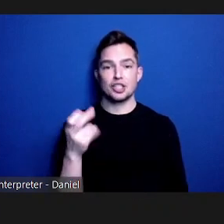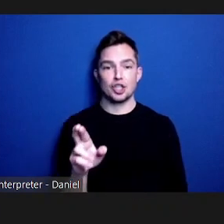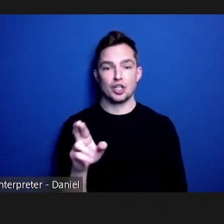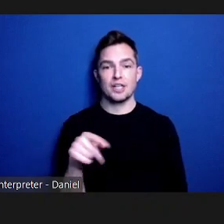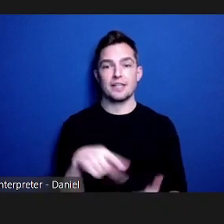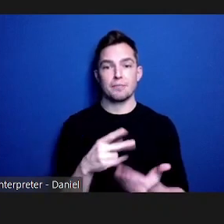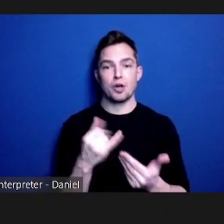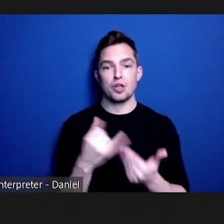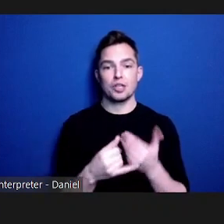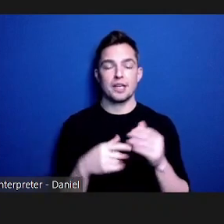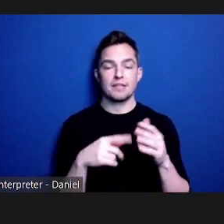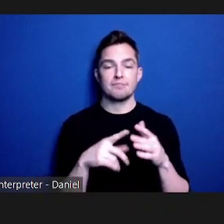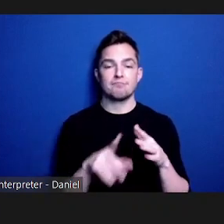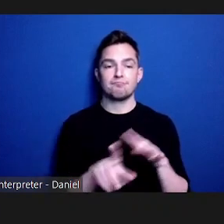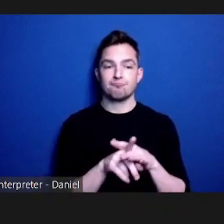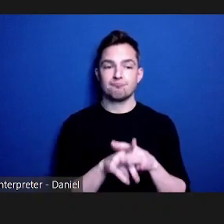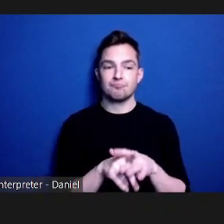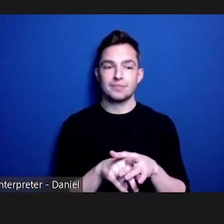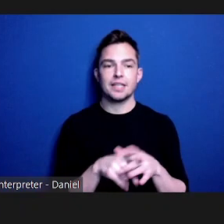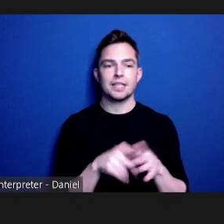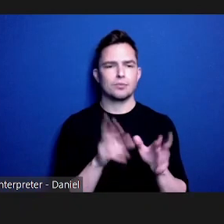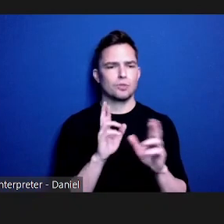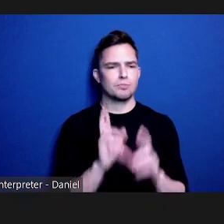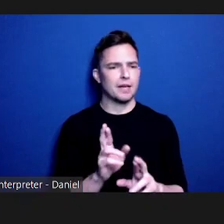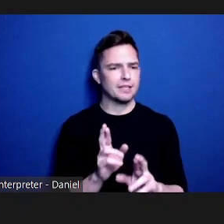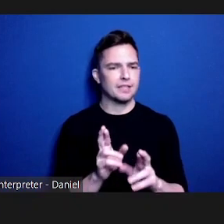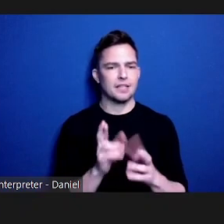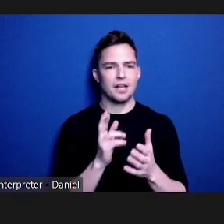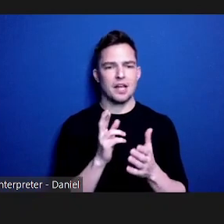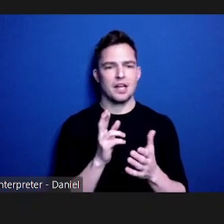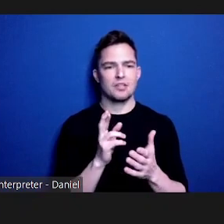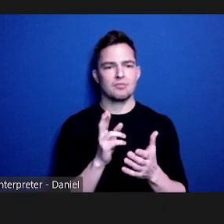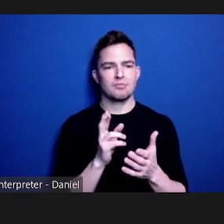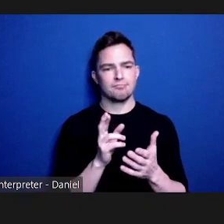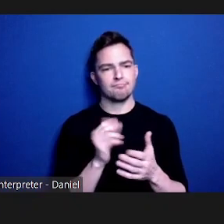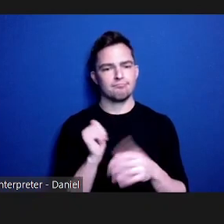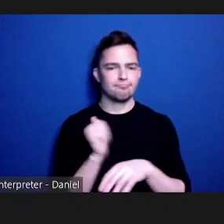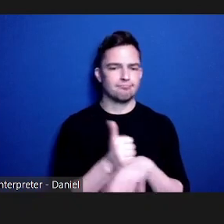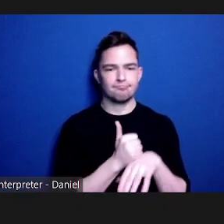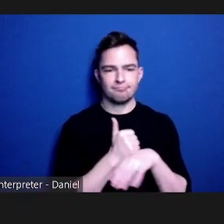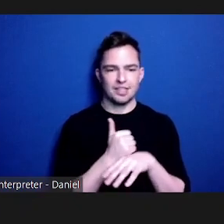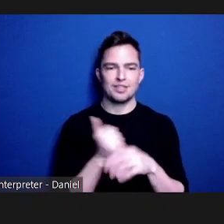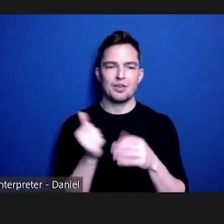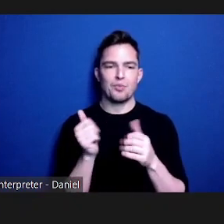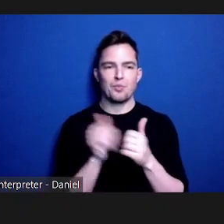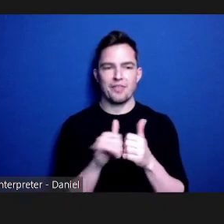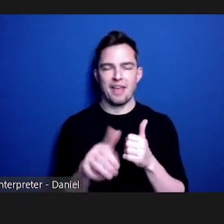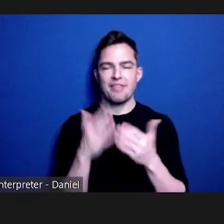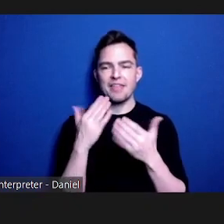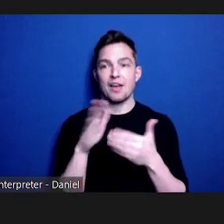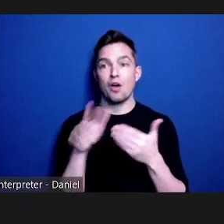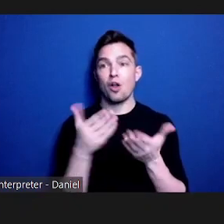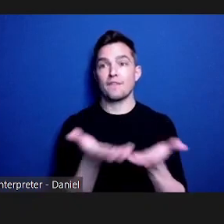to fruition and was respected and resourced. So, with that, I'd like to thank all of you,